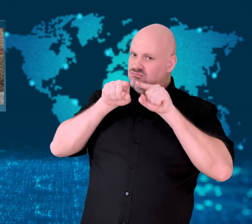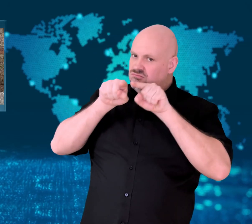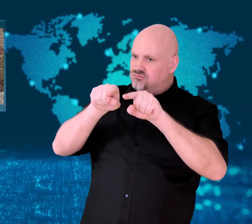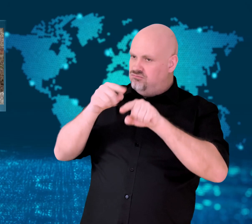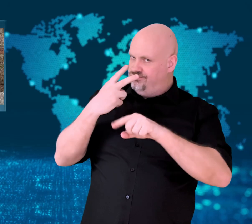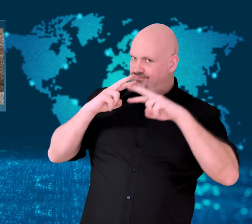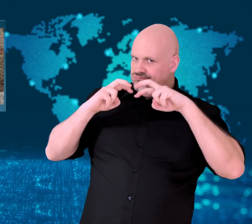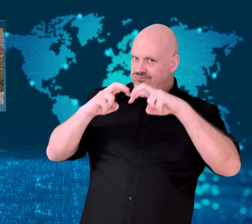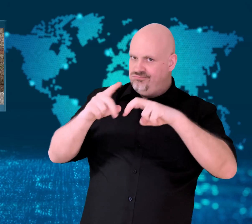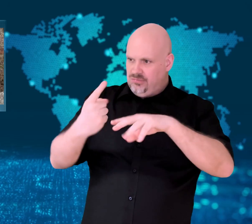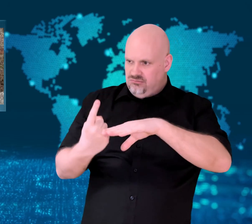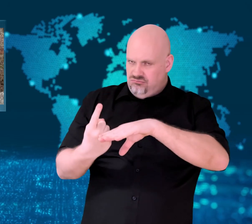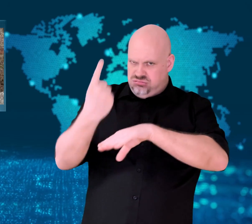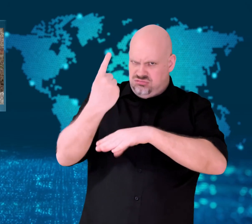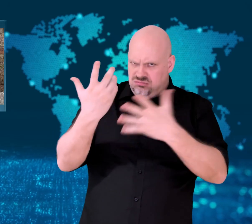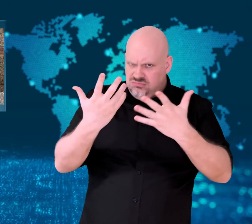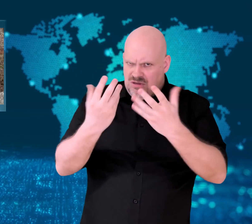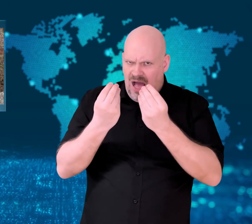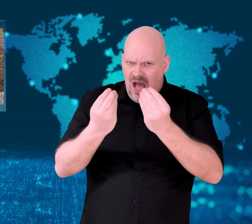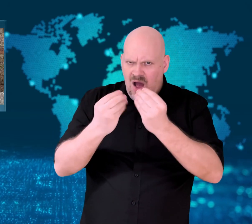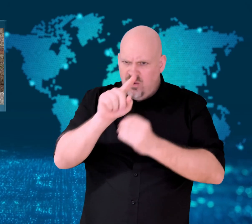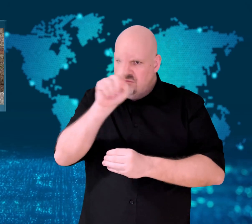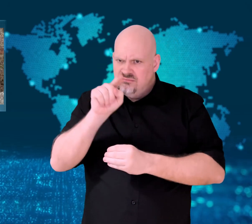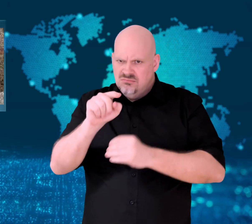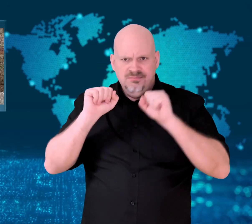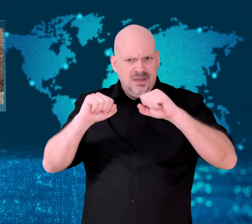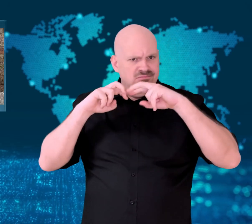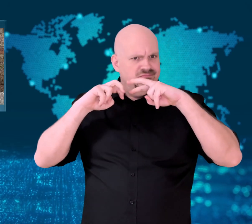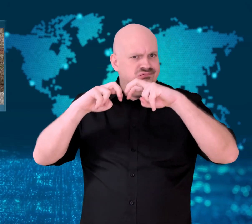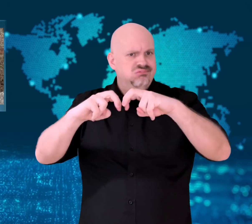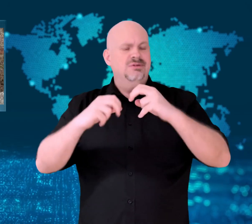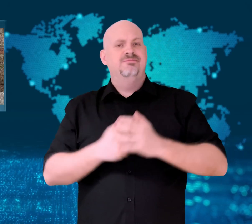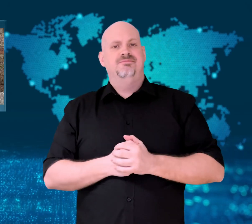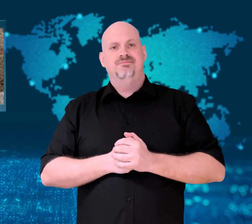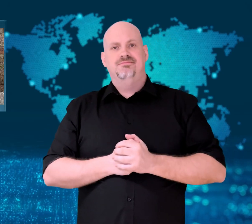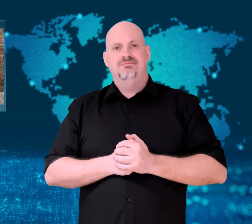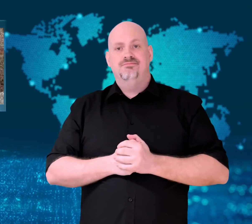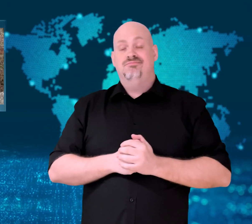should look into the missile’s launch. In response,